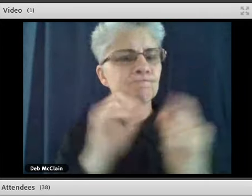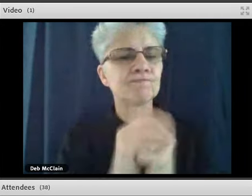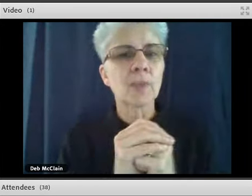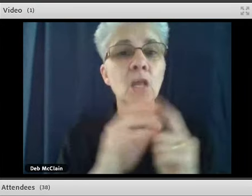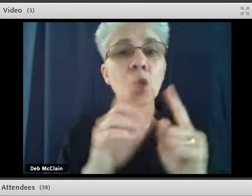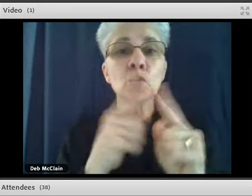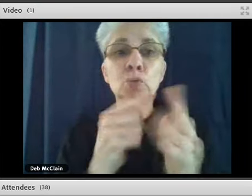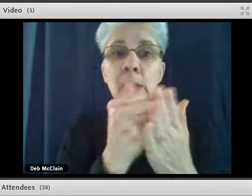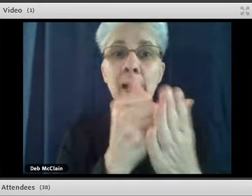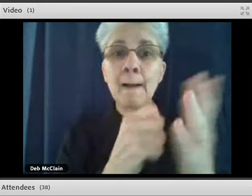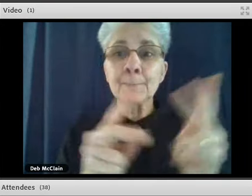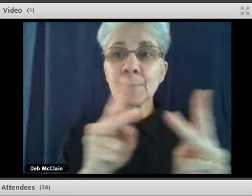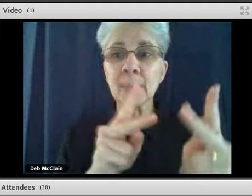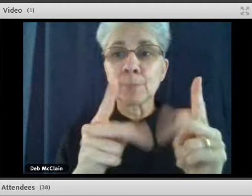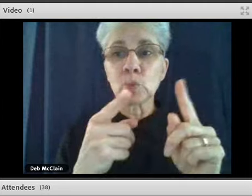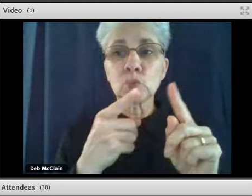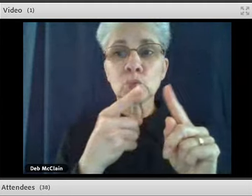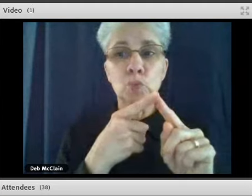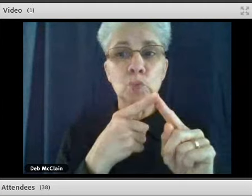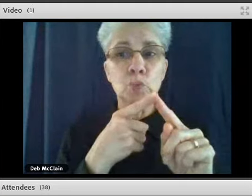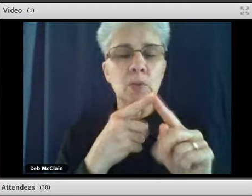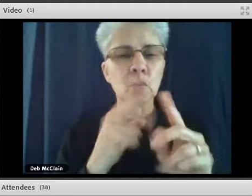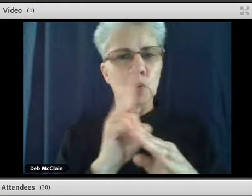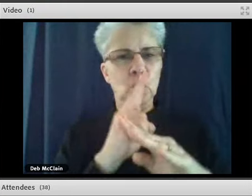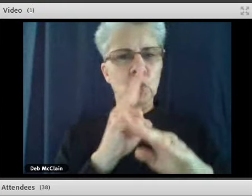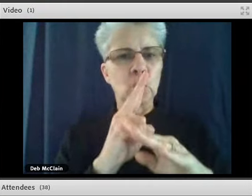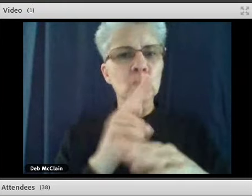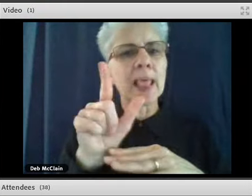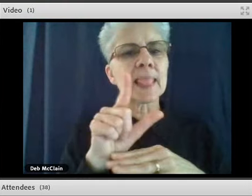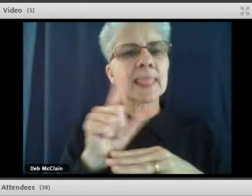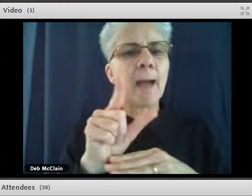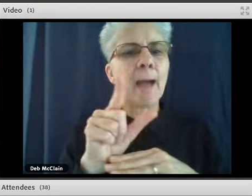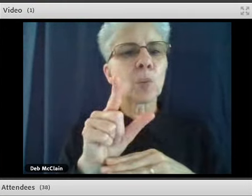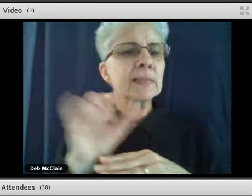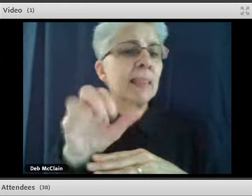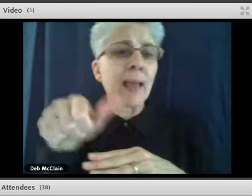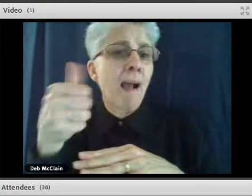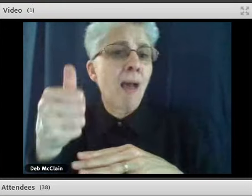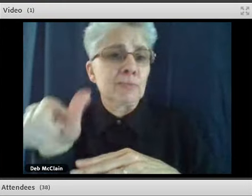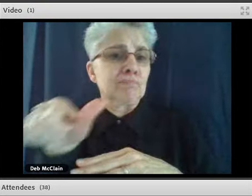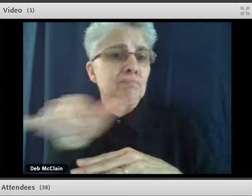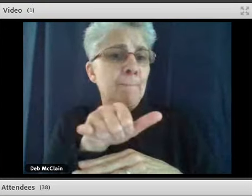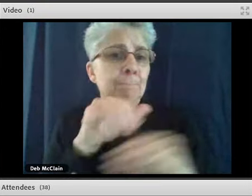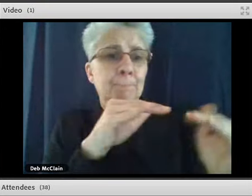to enable people to use our libraries just like anybody else.